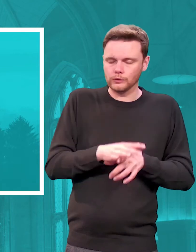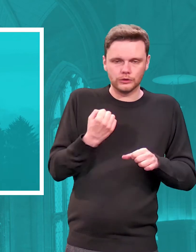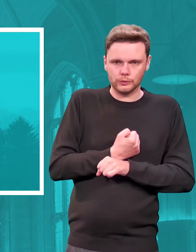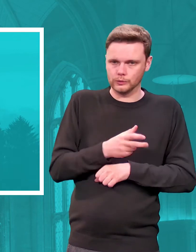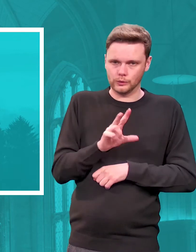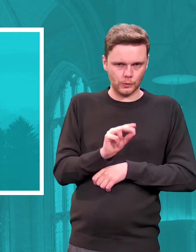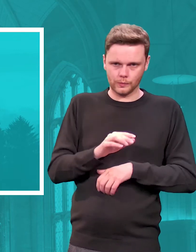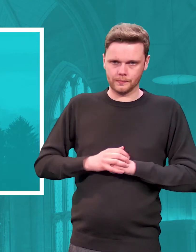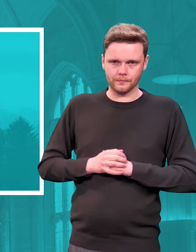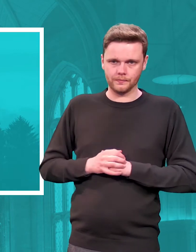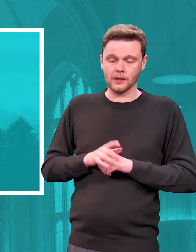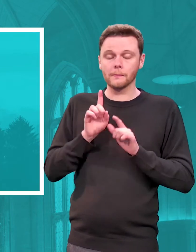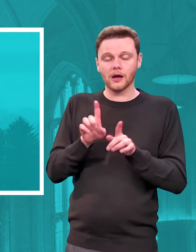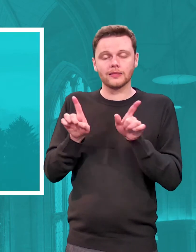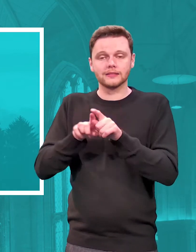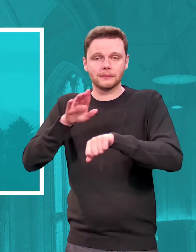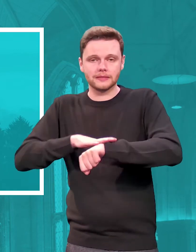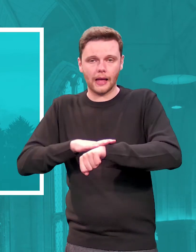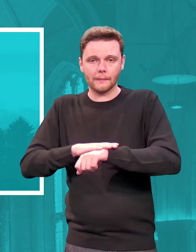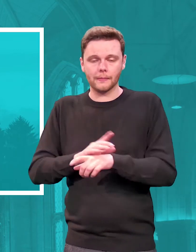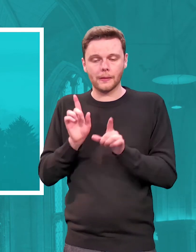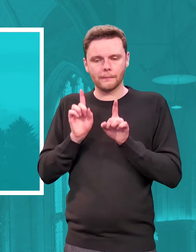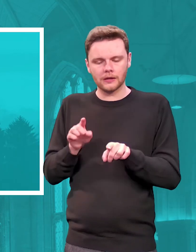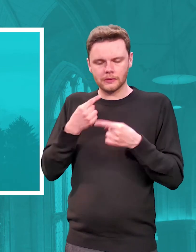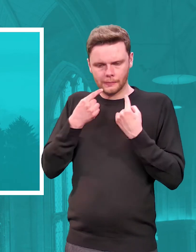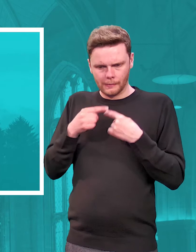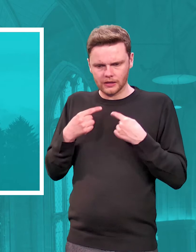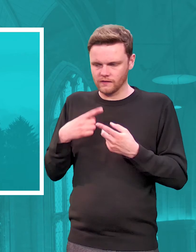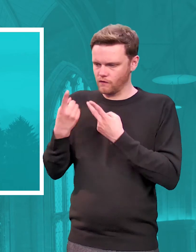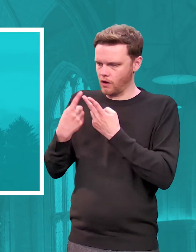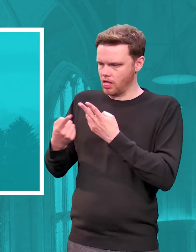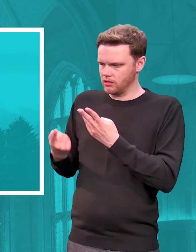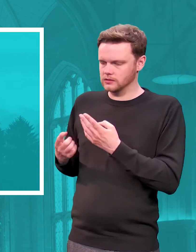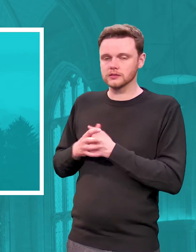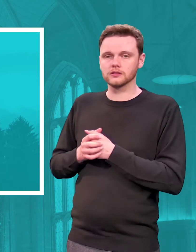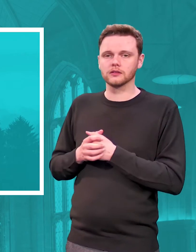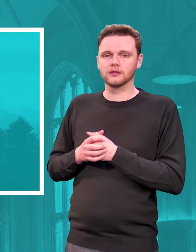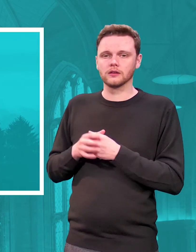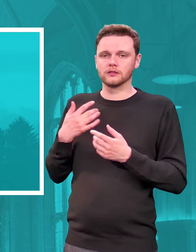and at the same time there must be permission to others to undertake the required duties.